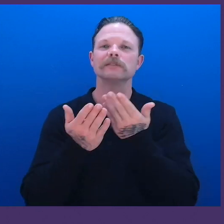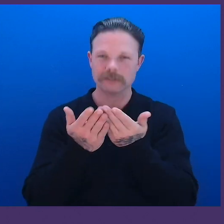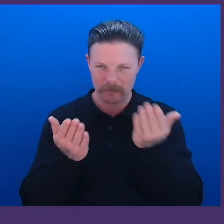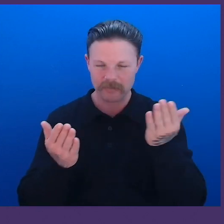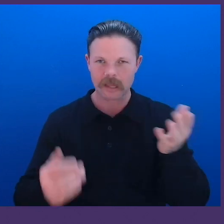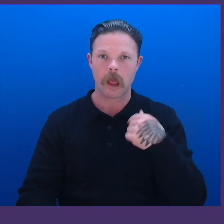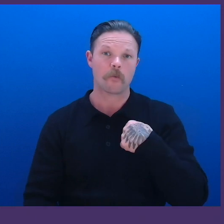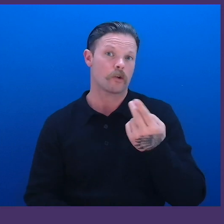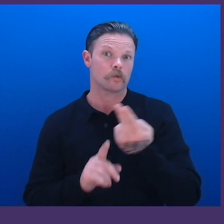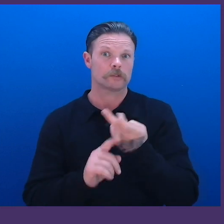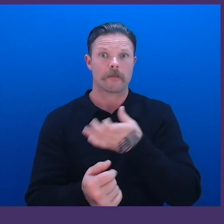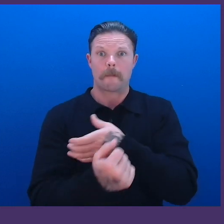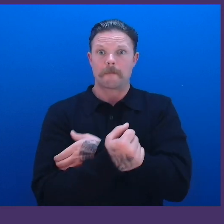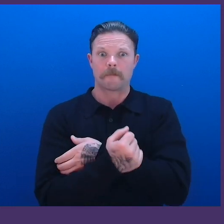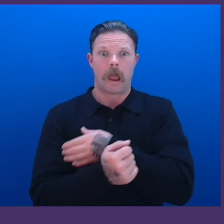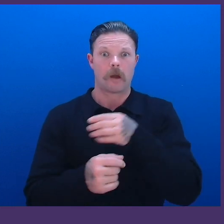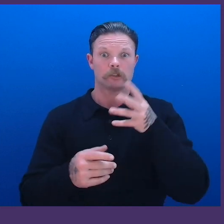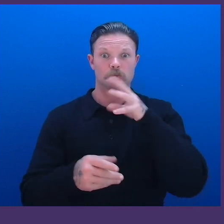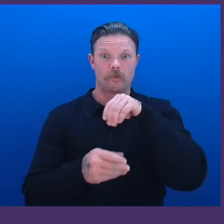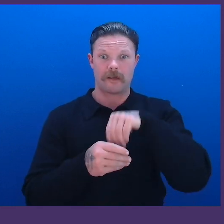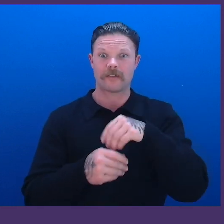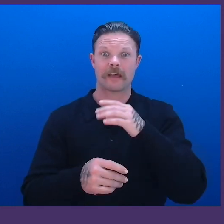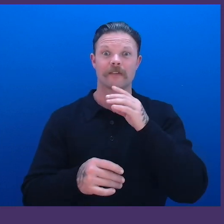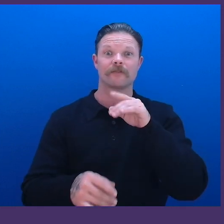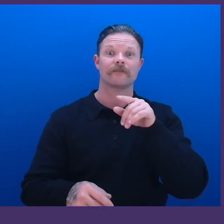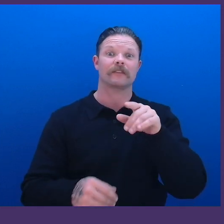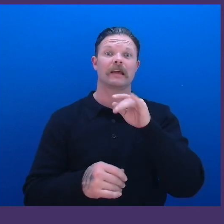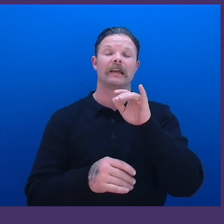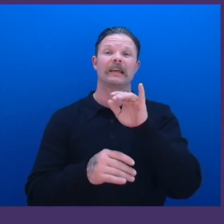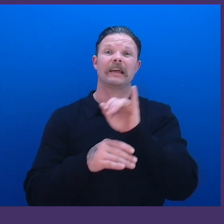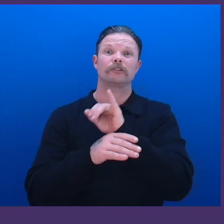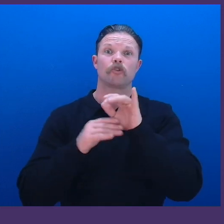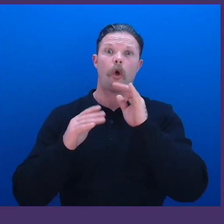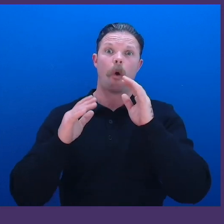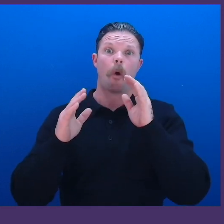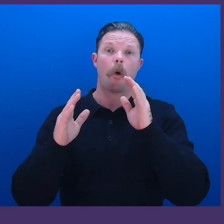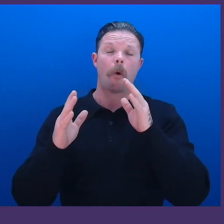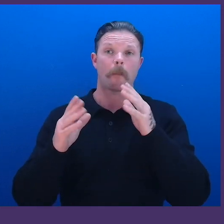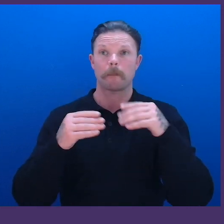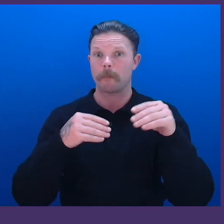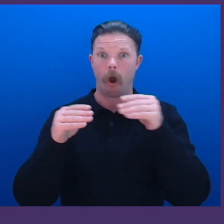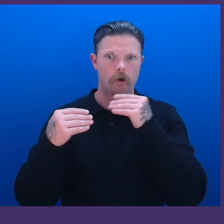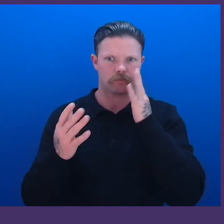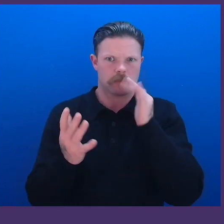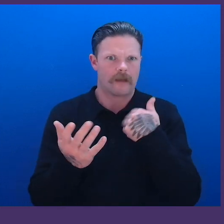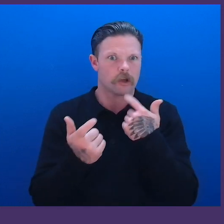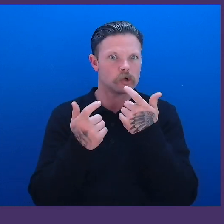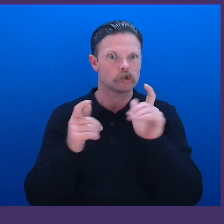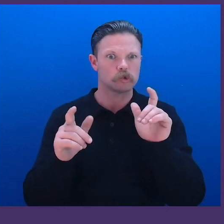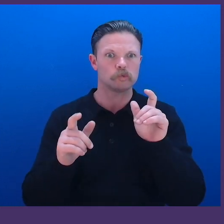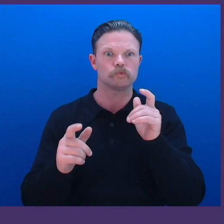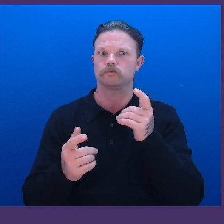of the internal market to achieve this. And as you know, Europe is a big market, so these are the right tools to promote this.